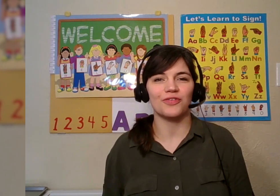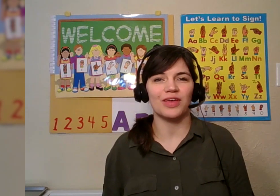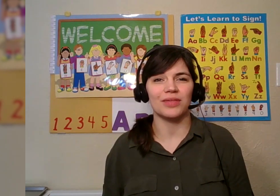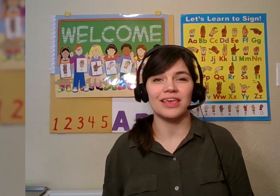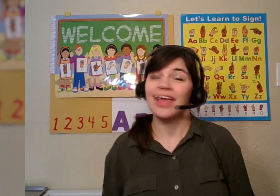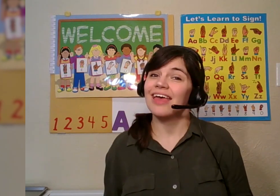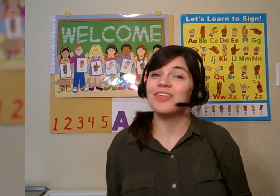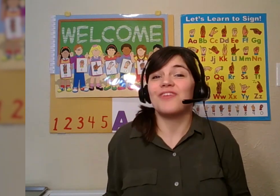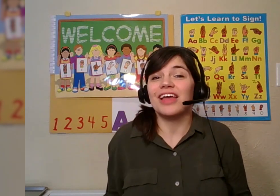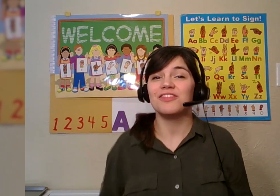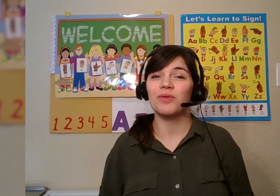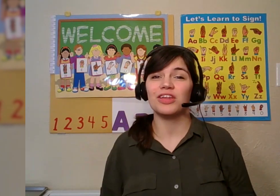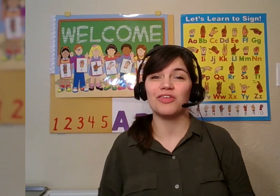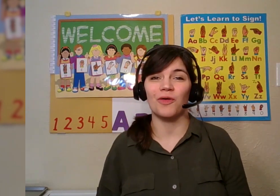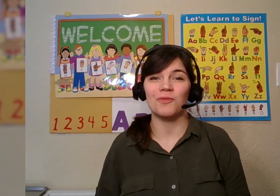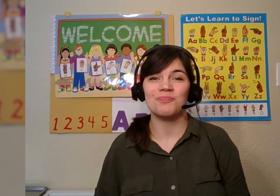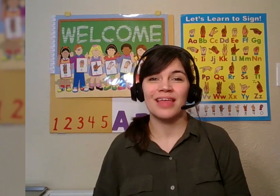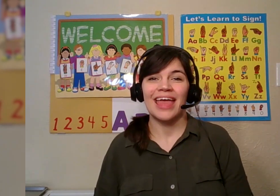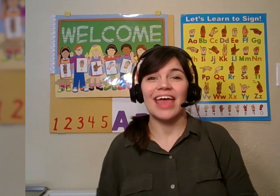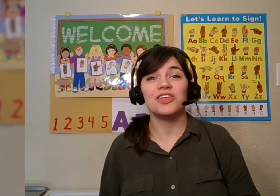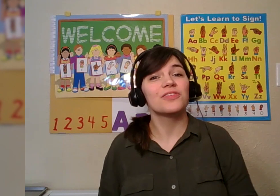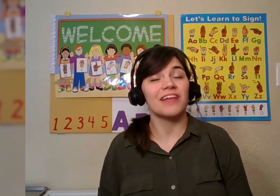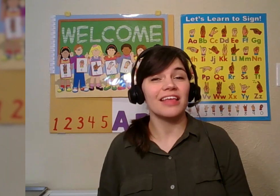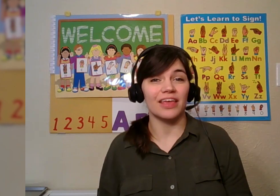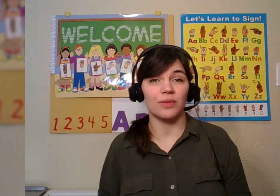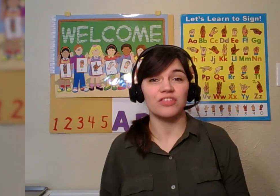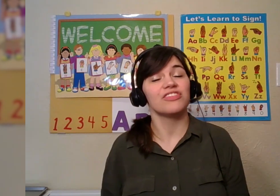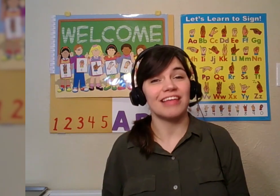your family, and then find someone in your home, and use sign language to tell